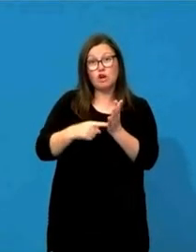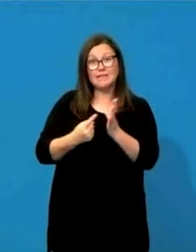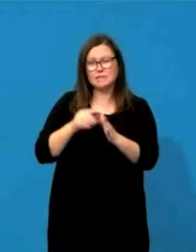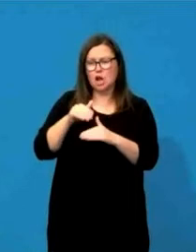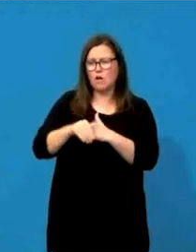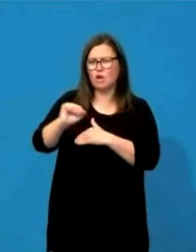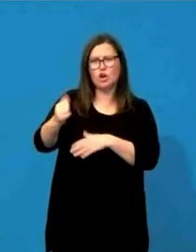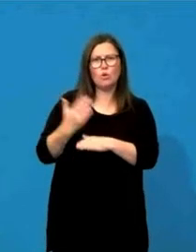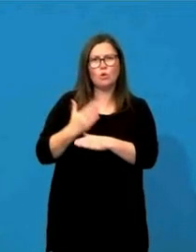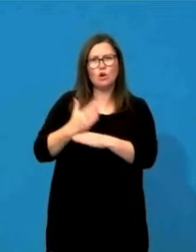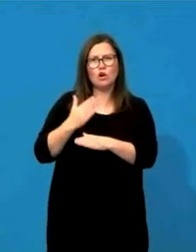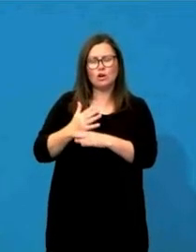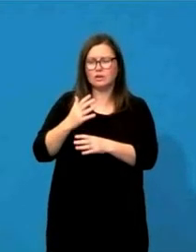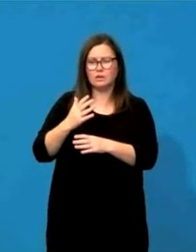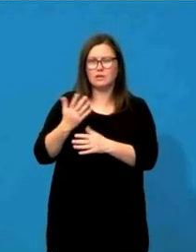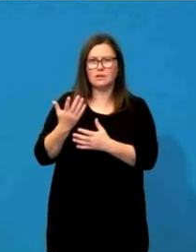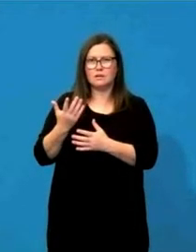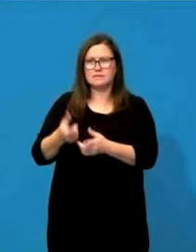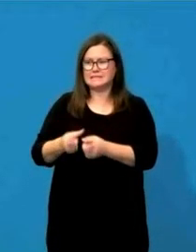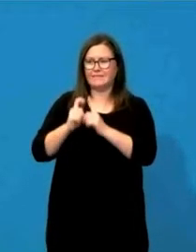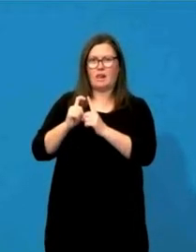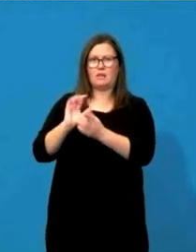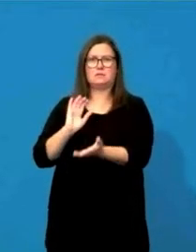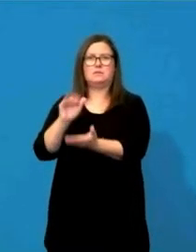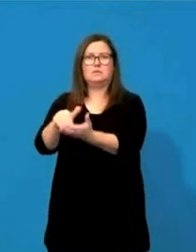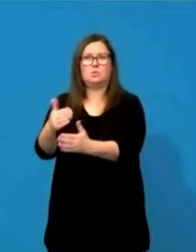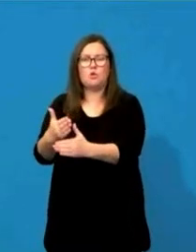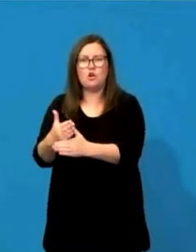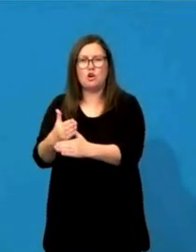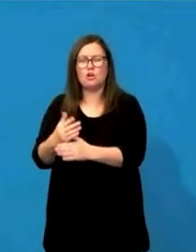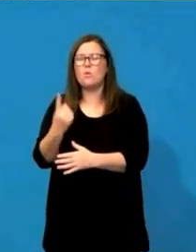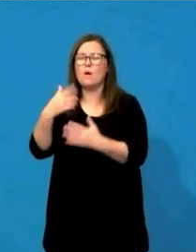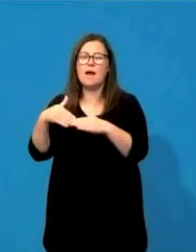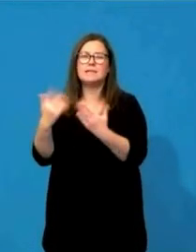So, one - one day Ronita said, "I need to get myself to work." And I said, "well what's